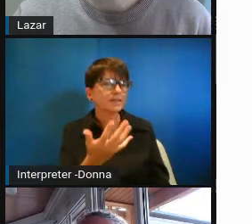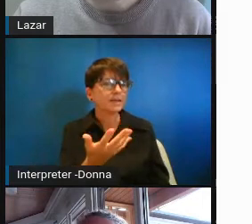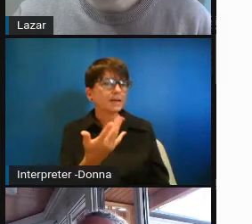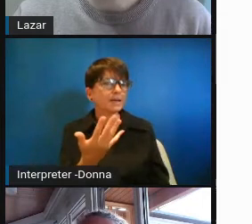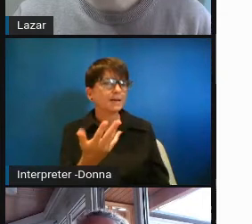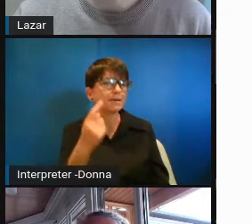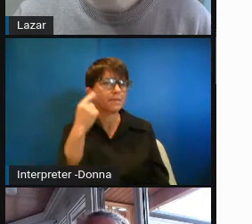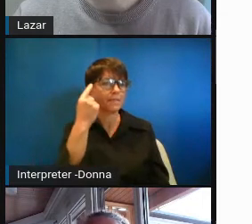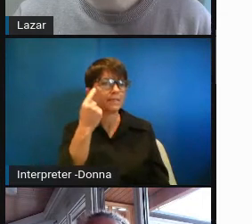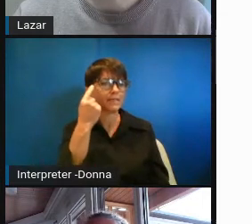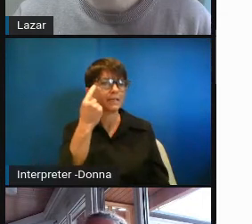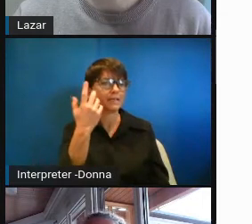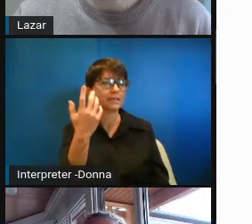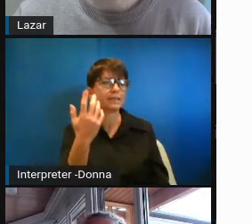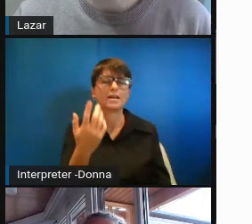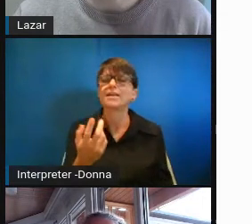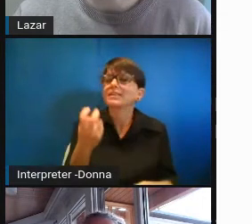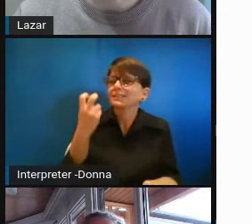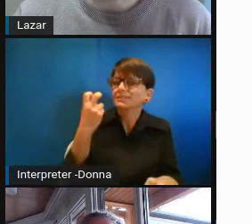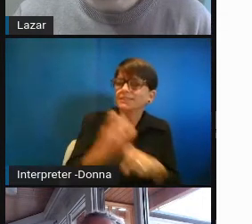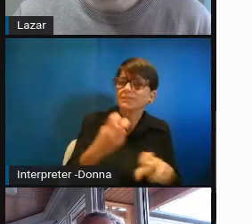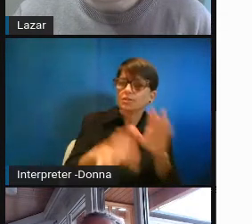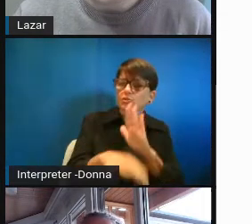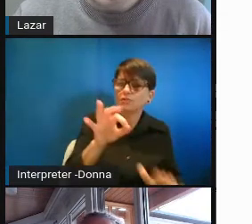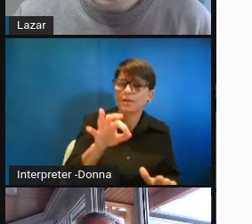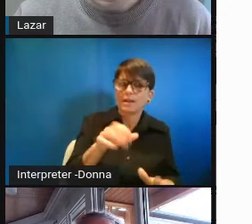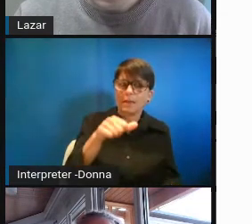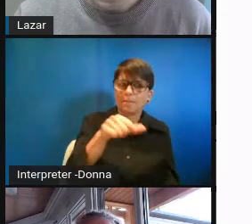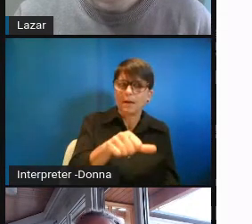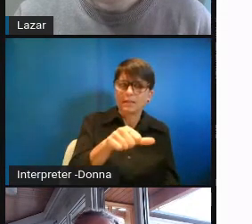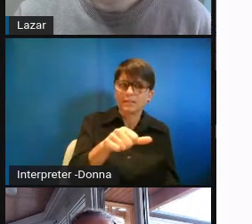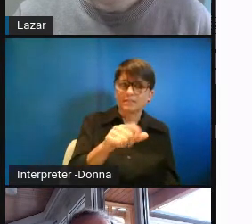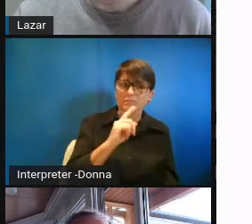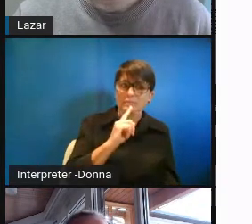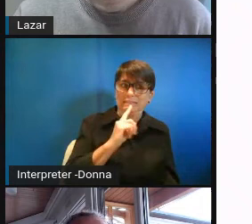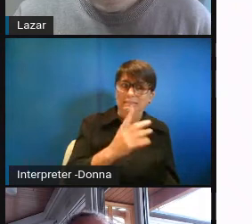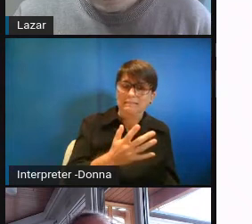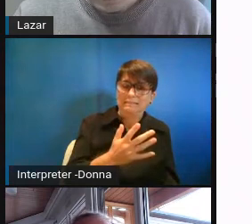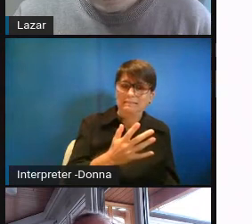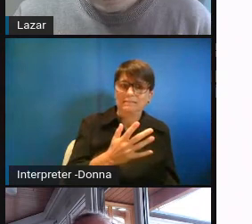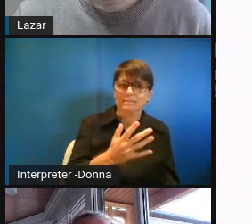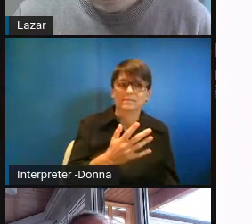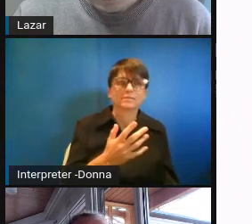I think it's very difficult to find this button actually. Amber says try two tabs.